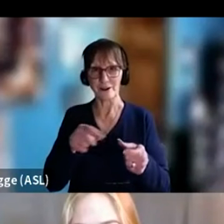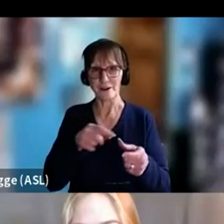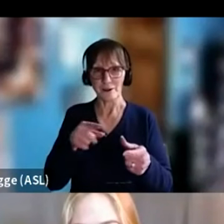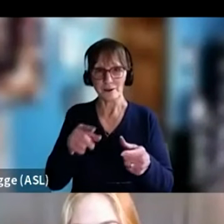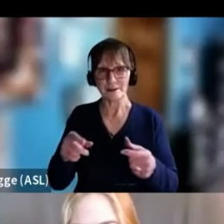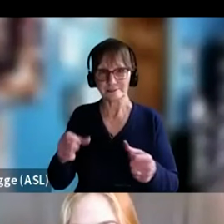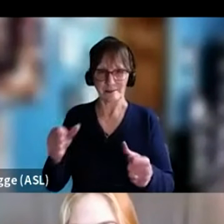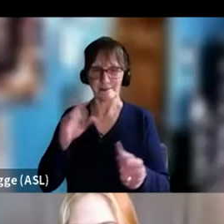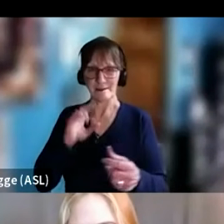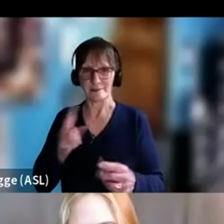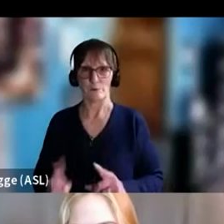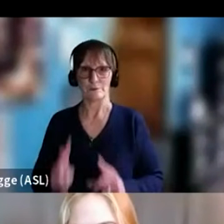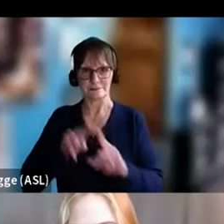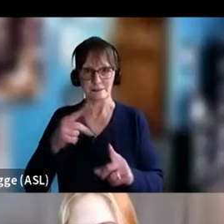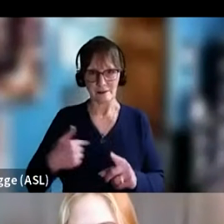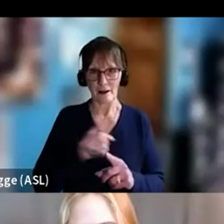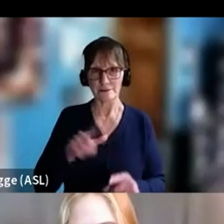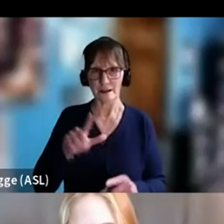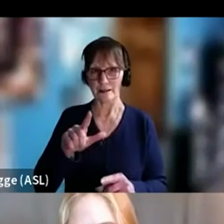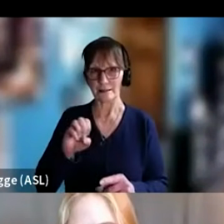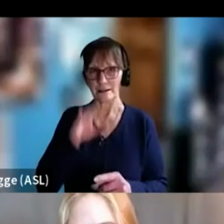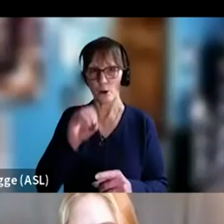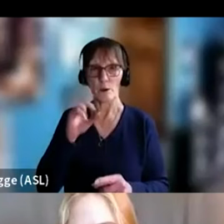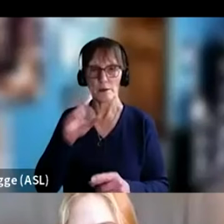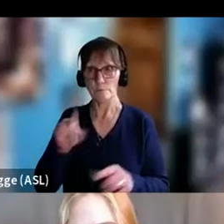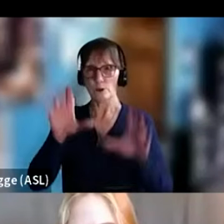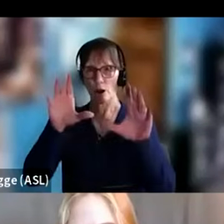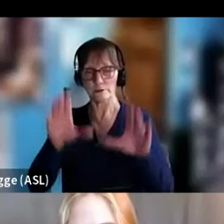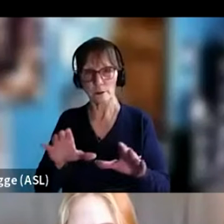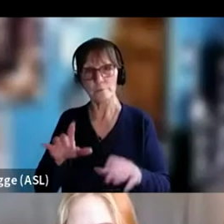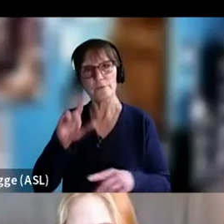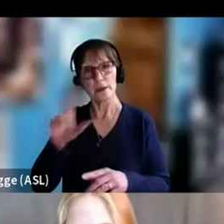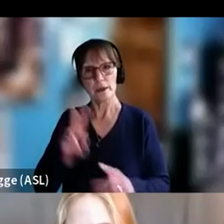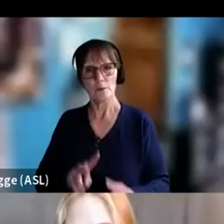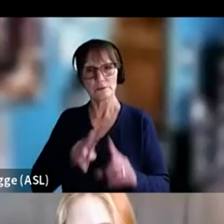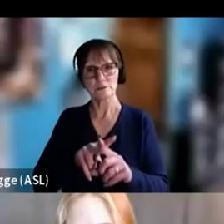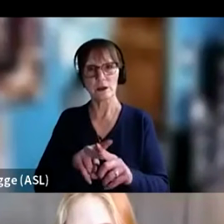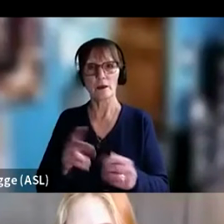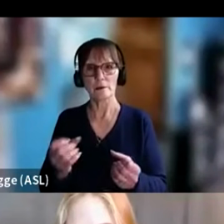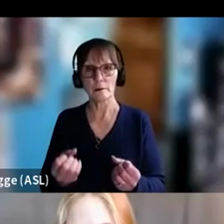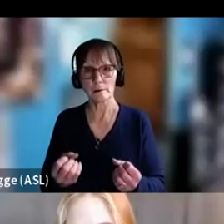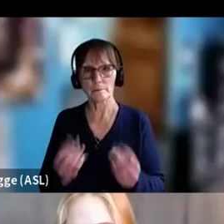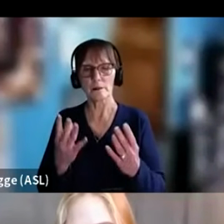"Oh yeah, Leo was awesome." He was assigned to a multiple permanent supportive housing buildings